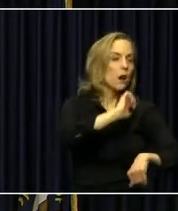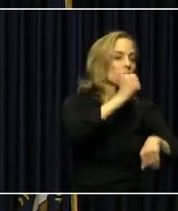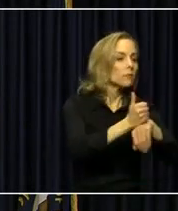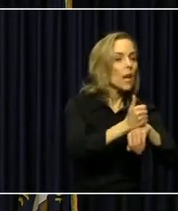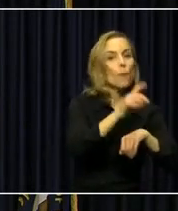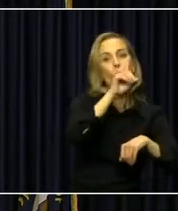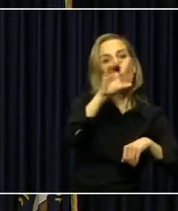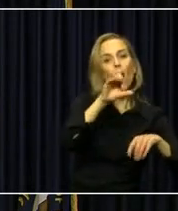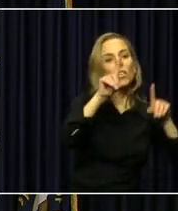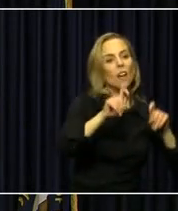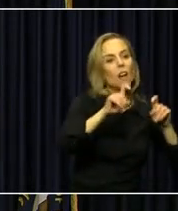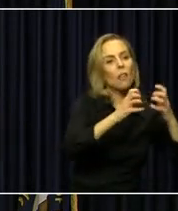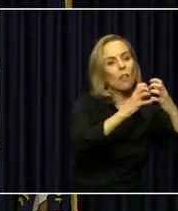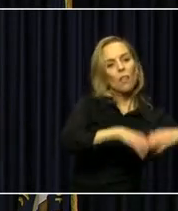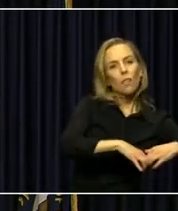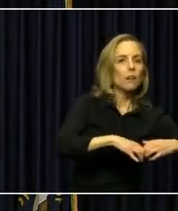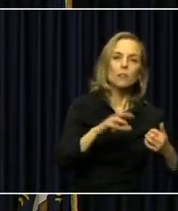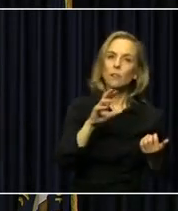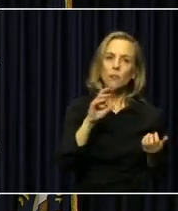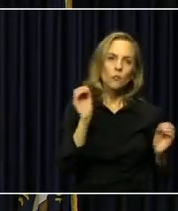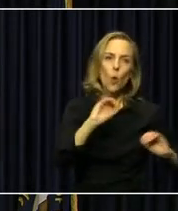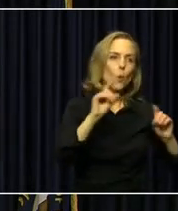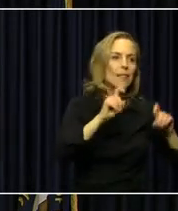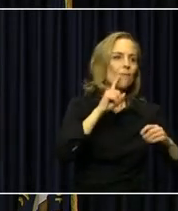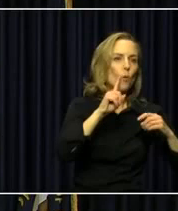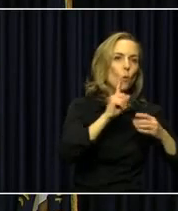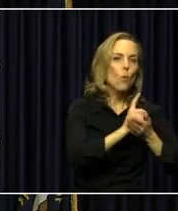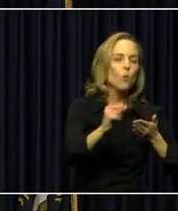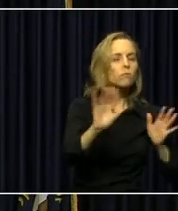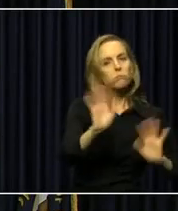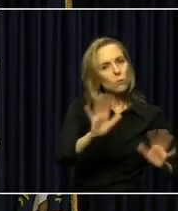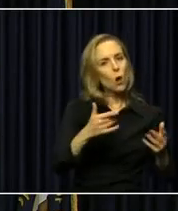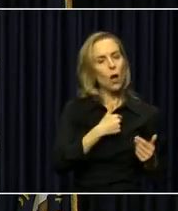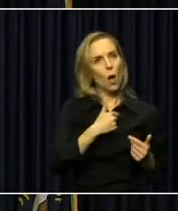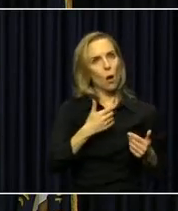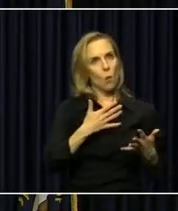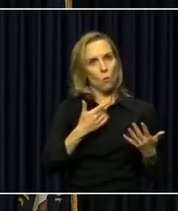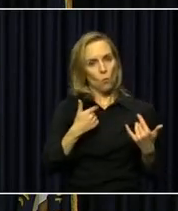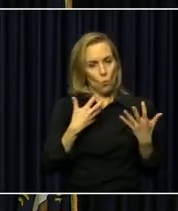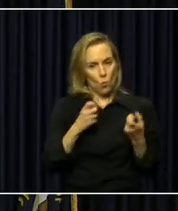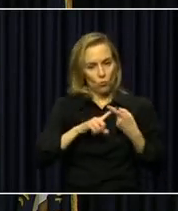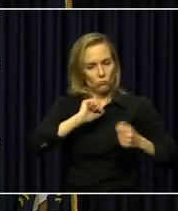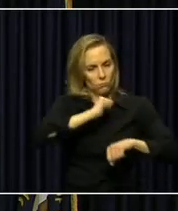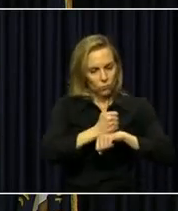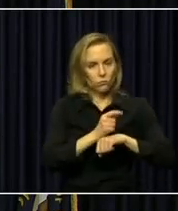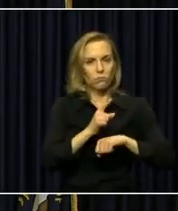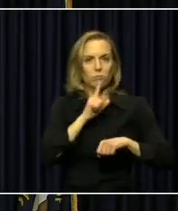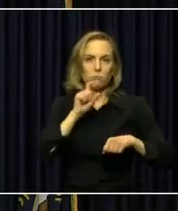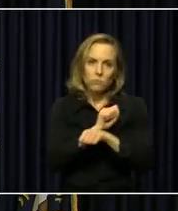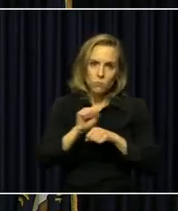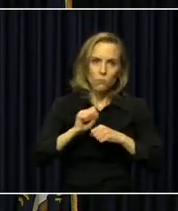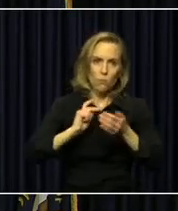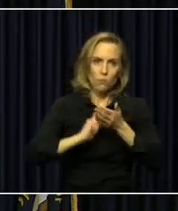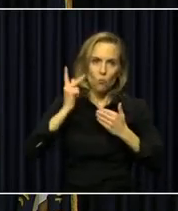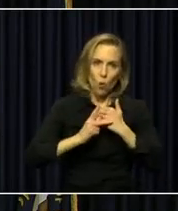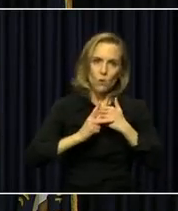OBVIOUSLY, YOU WOULD NEED